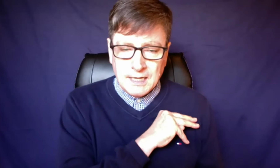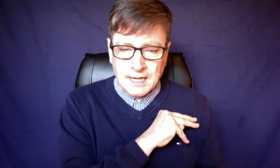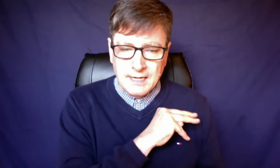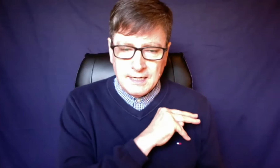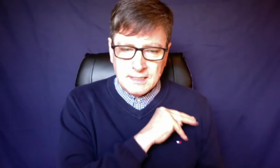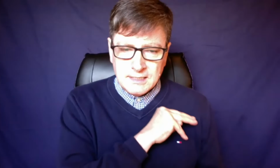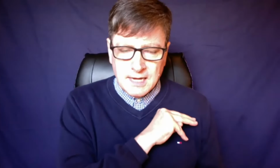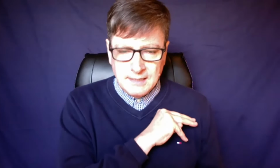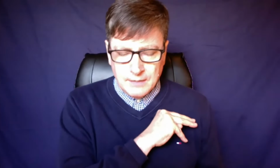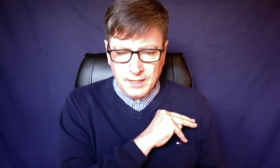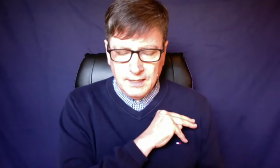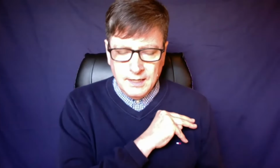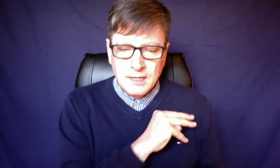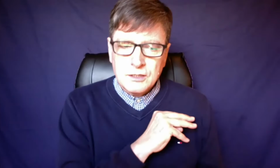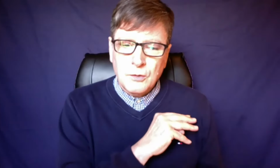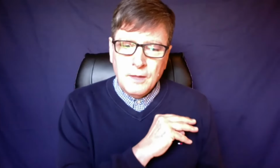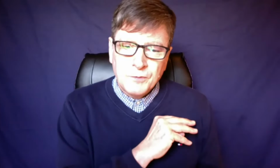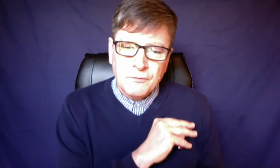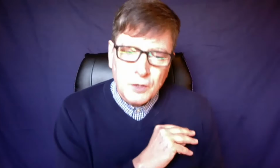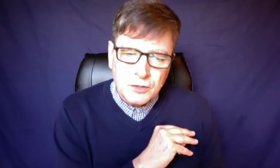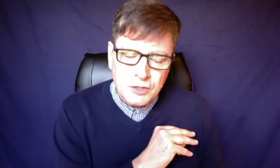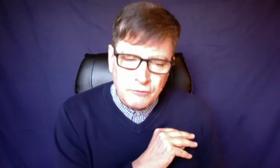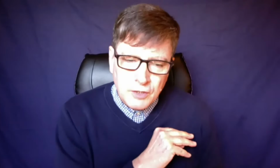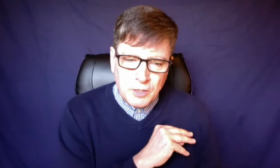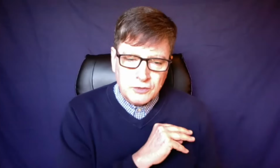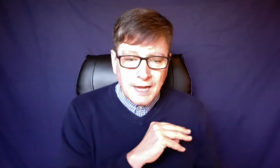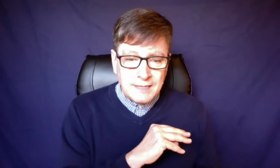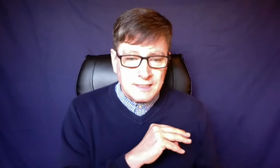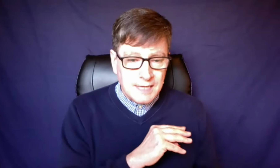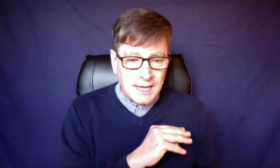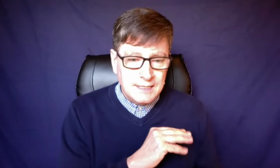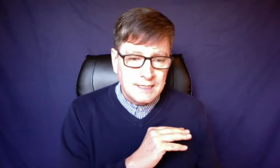that letter over the heart. And since I'm right handed I have to